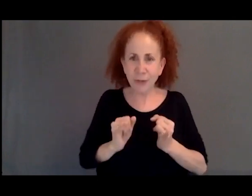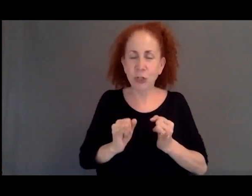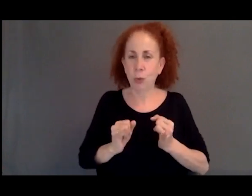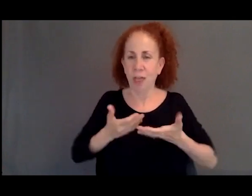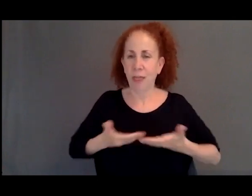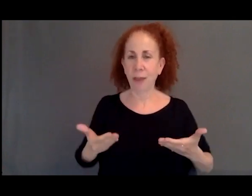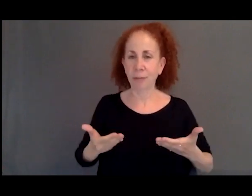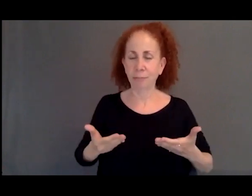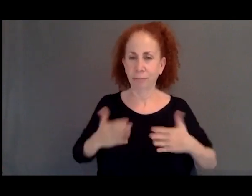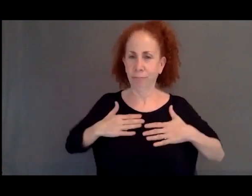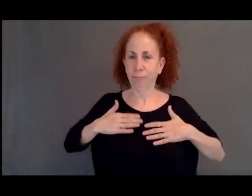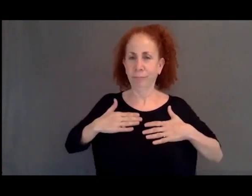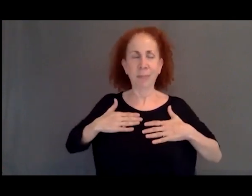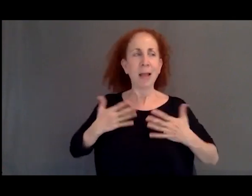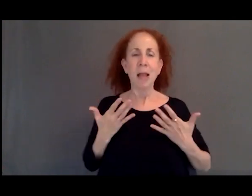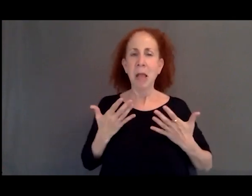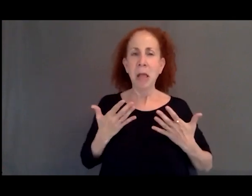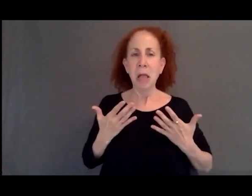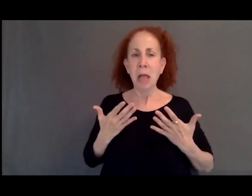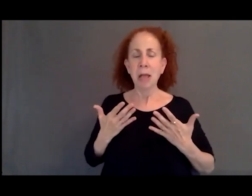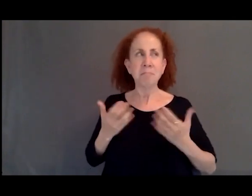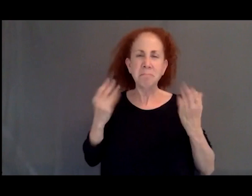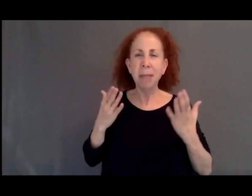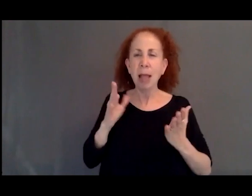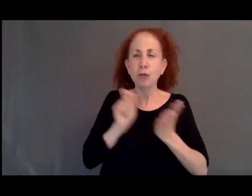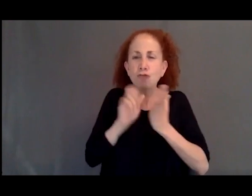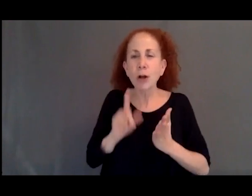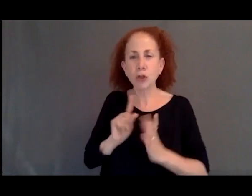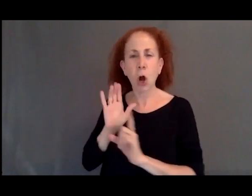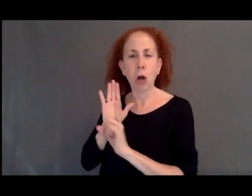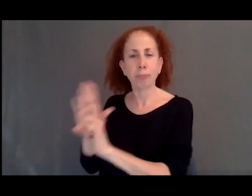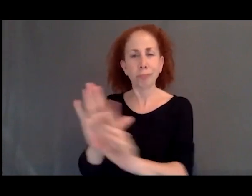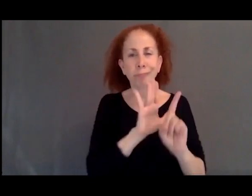I'm very idiosyncratic as a writer, I think as I think all writers are. And most of the time, I spend in my own head